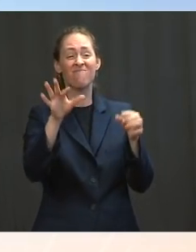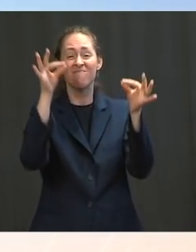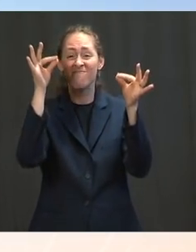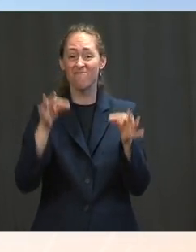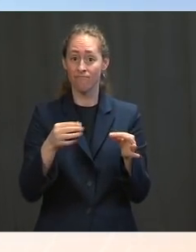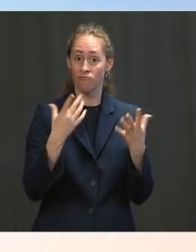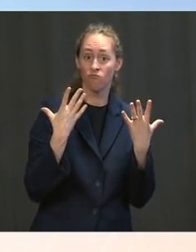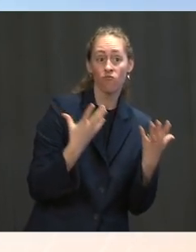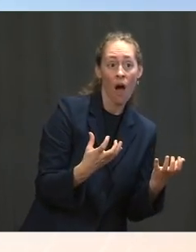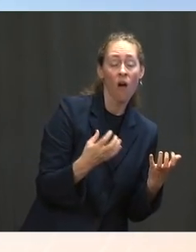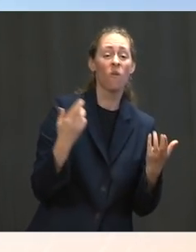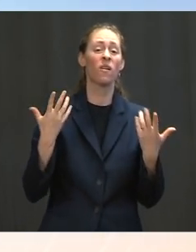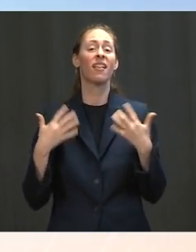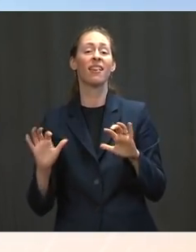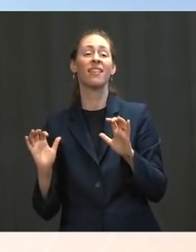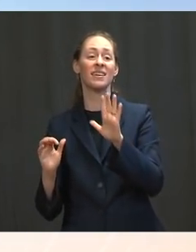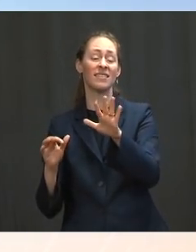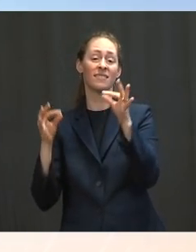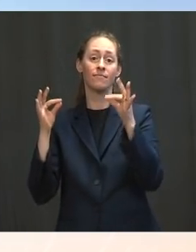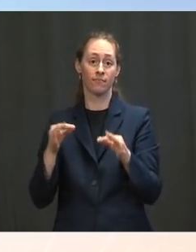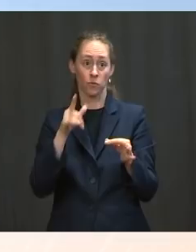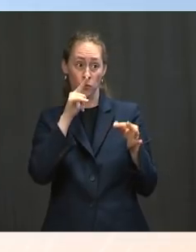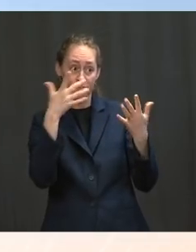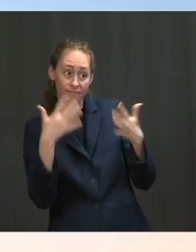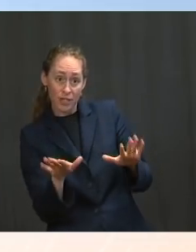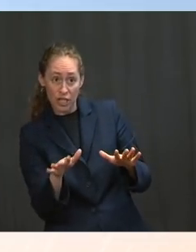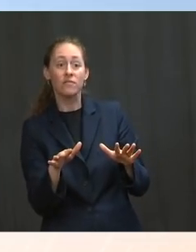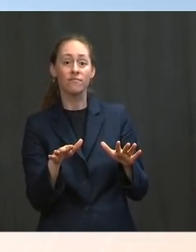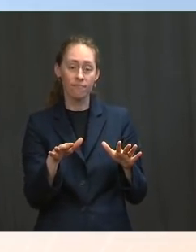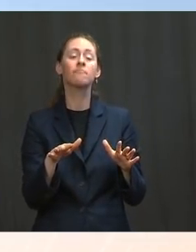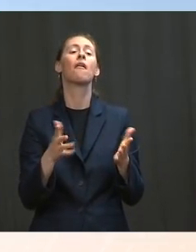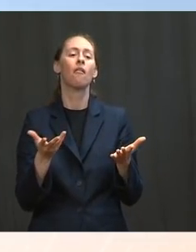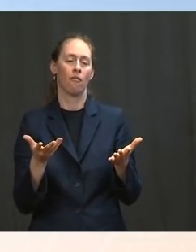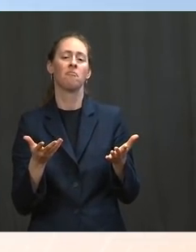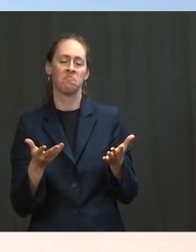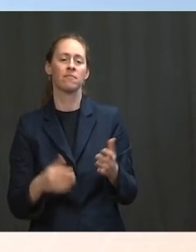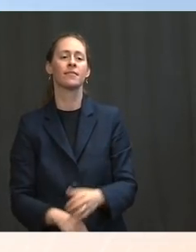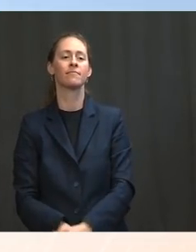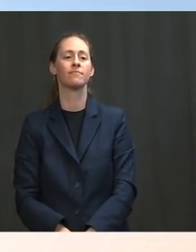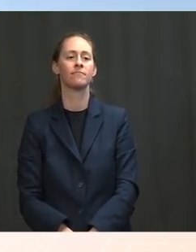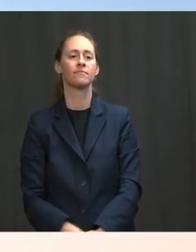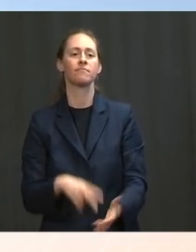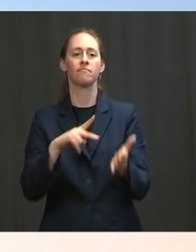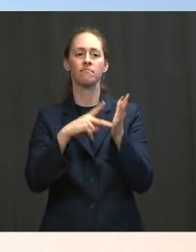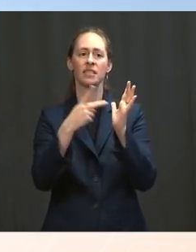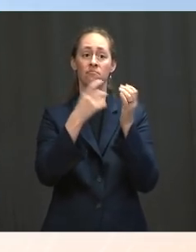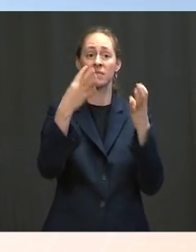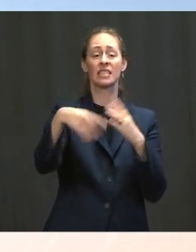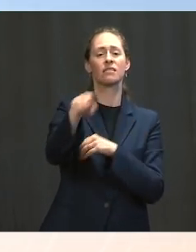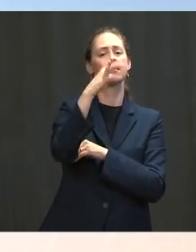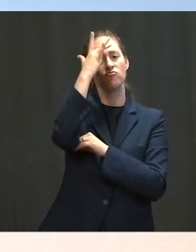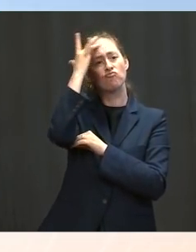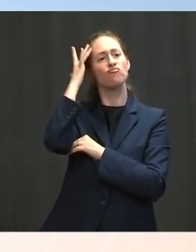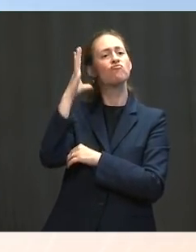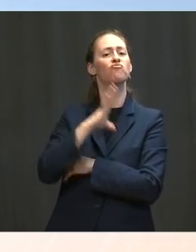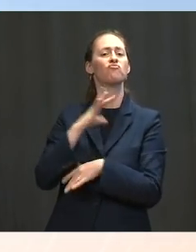If you are vaccinated, you are -- most of -- the vast, vast majority of people are safe from the virus. If you are not vaccinated, you are not.